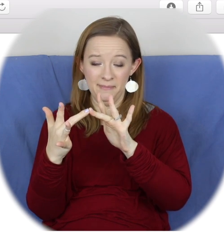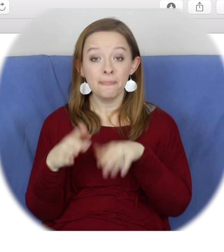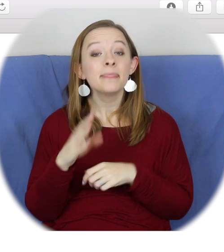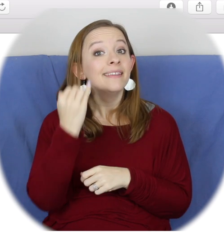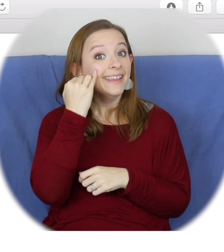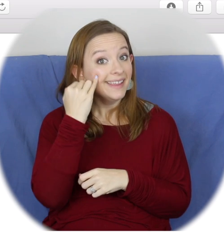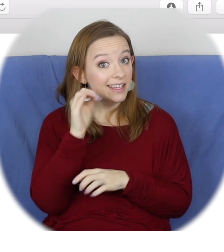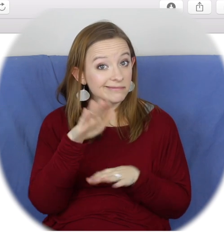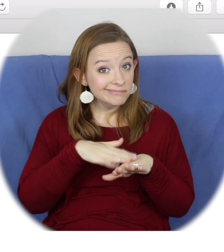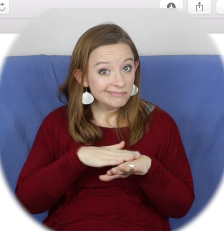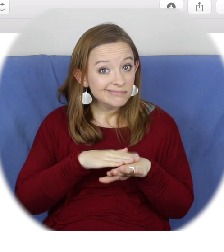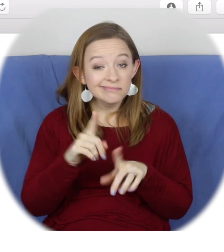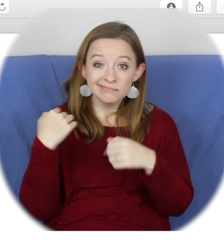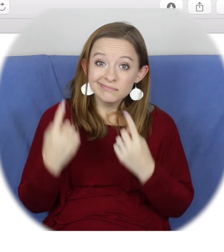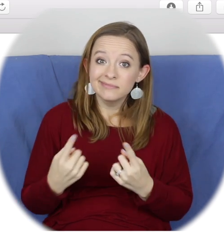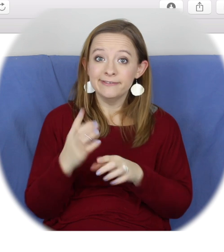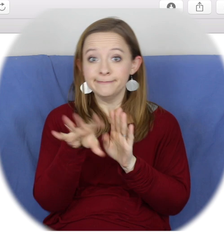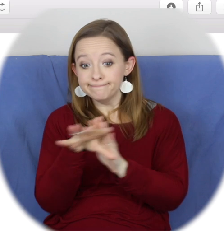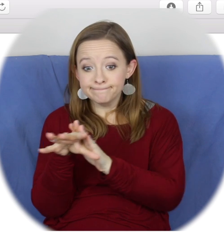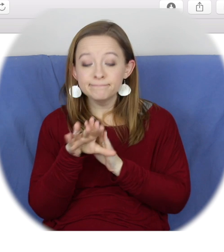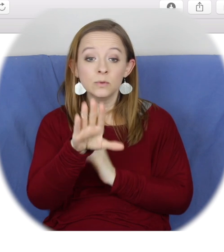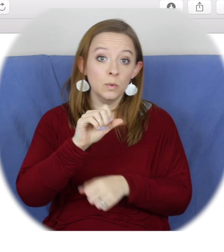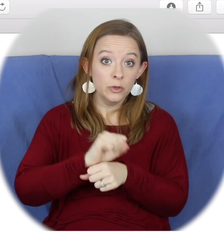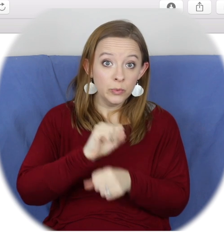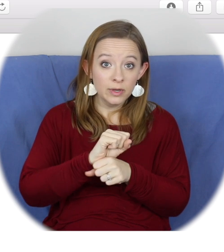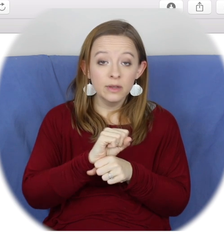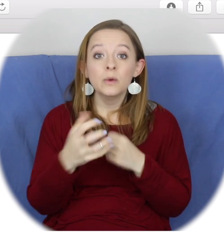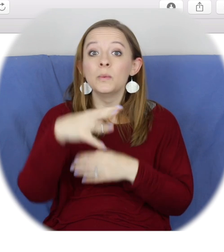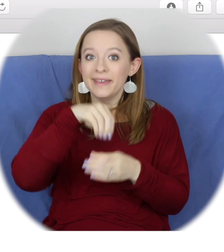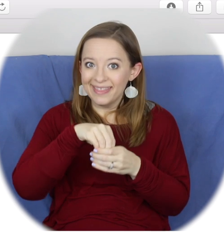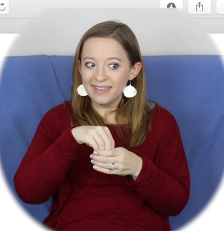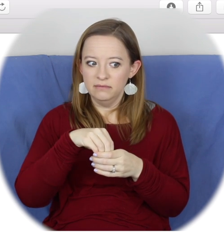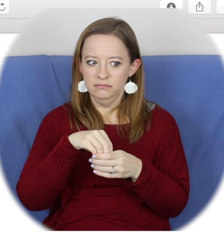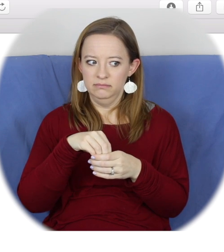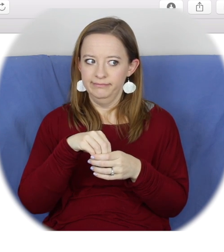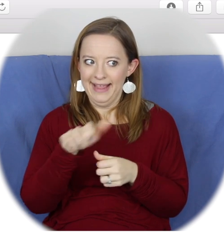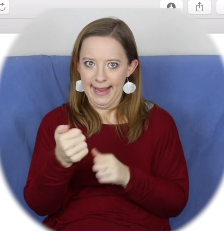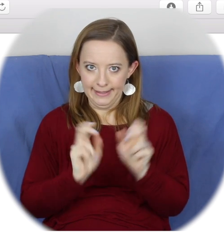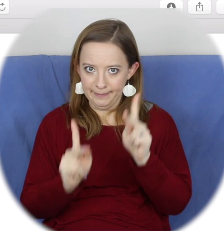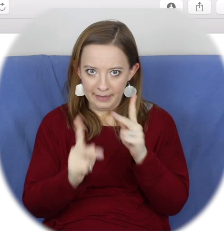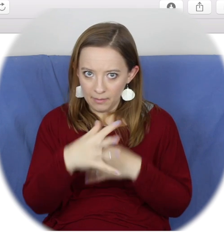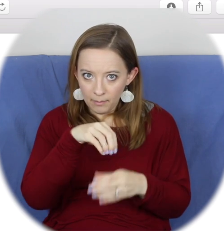So, if you ever do any sort of video of your work and it's in any area that involves any people